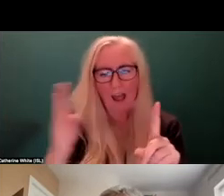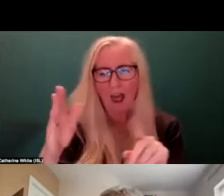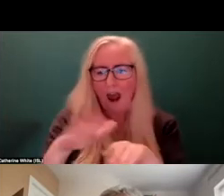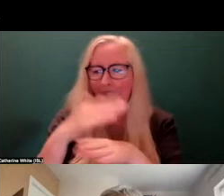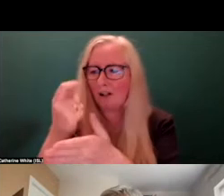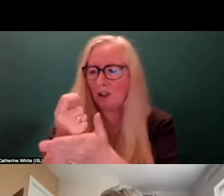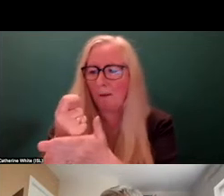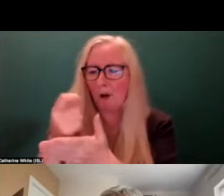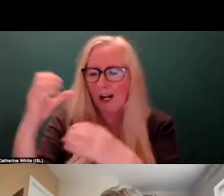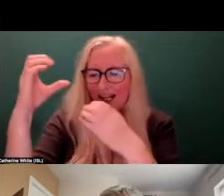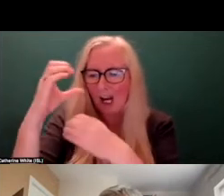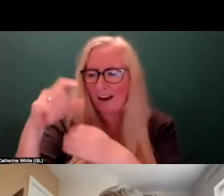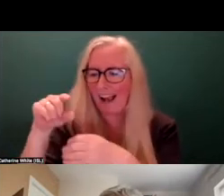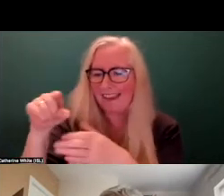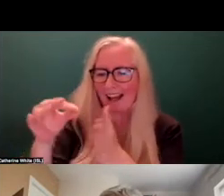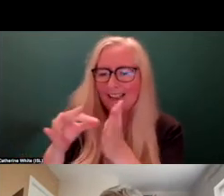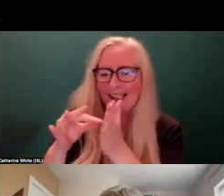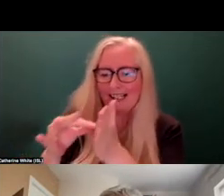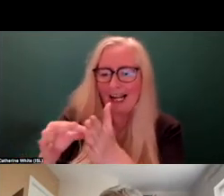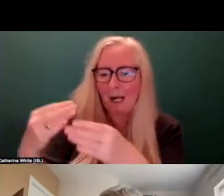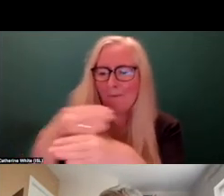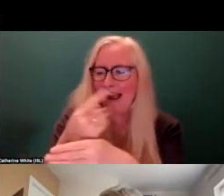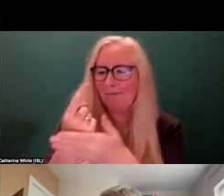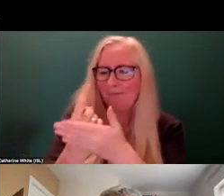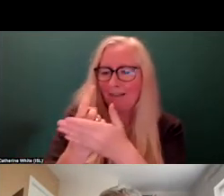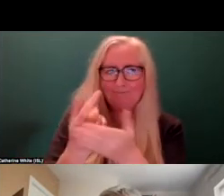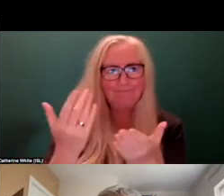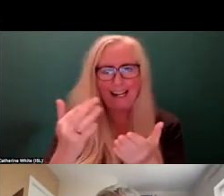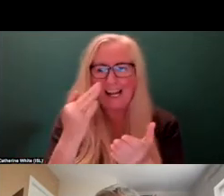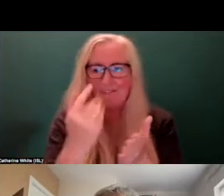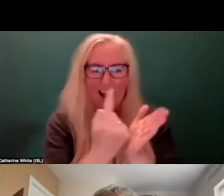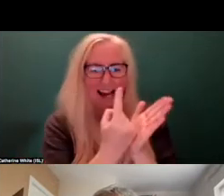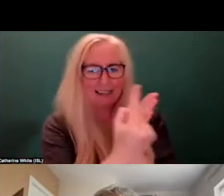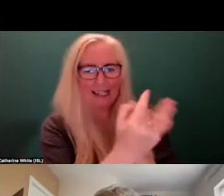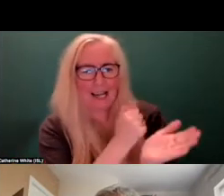to longer term care is probably more guided by extreme isolation in the home,